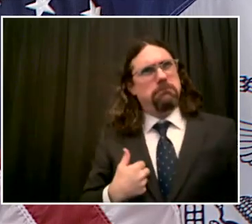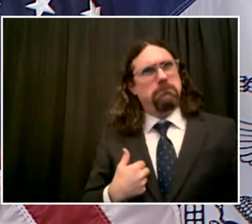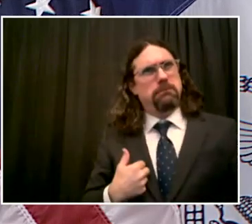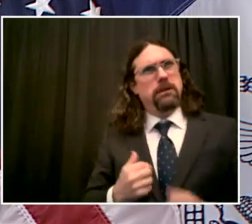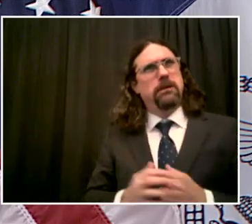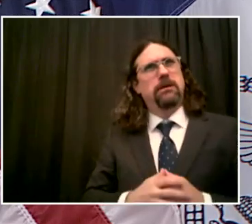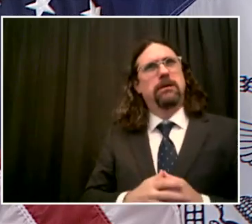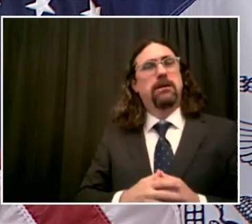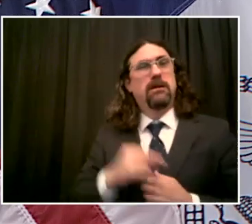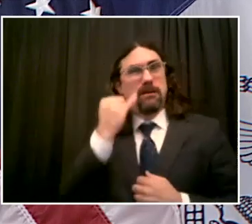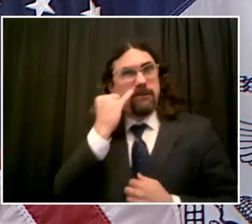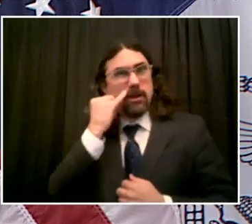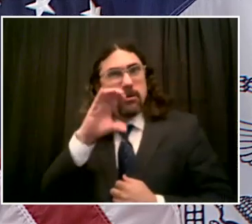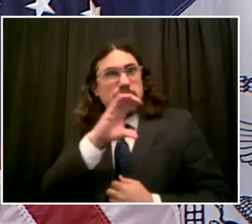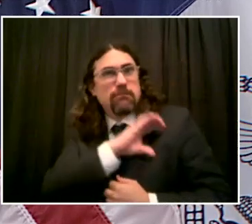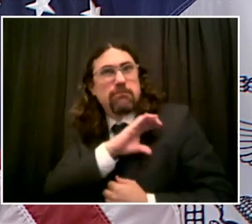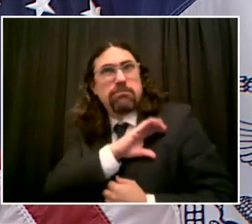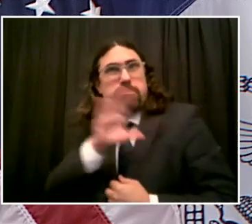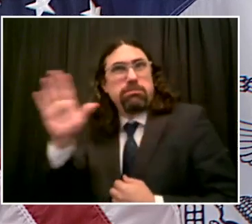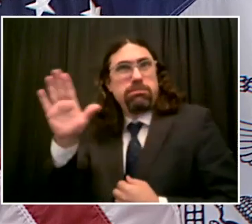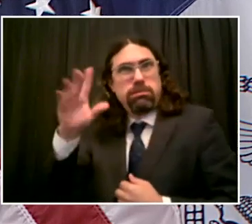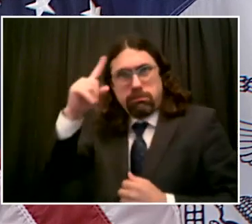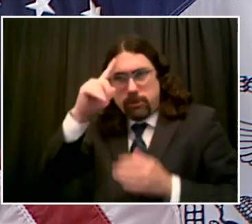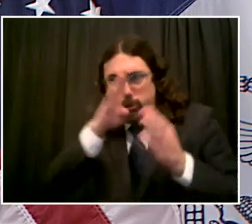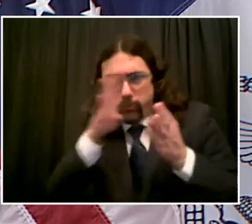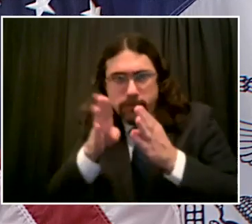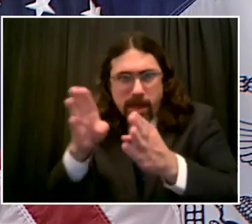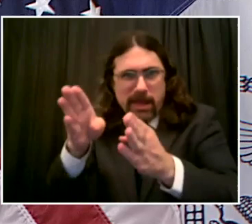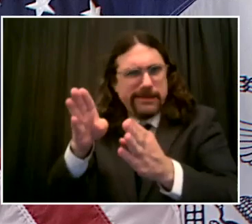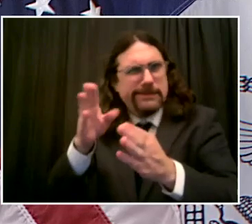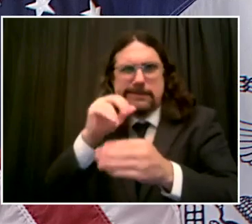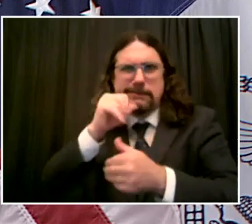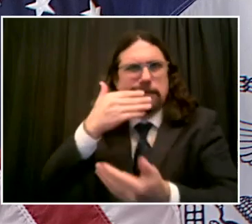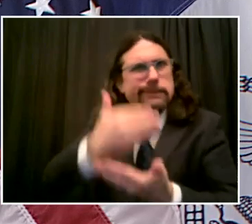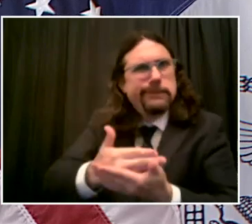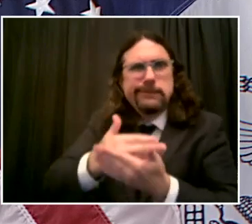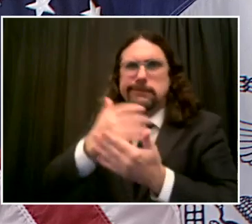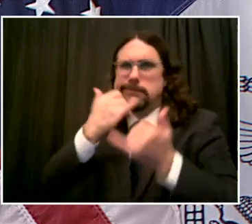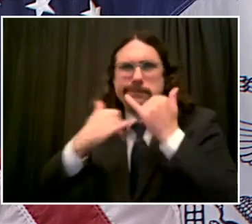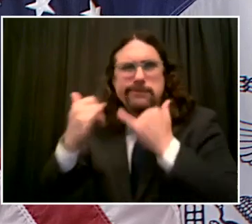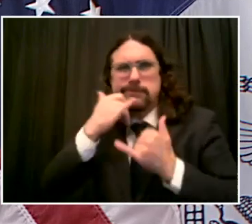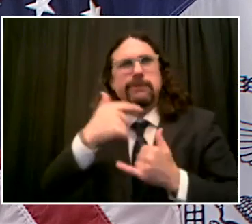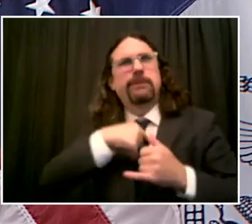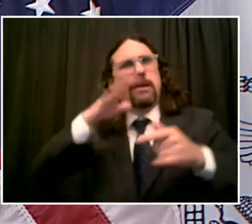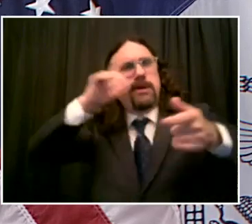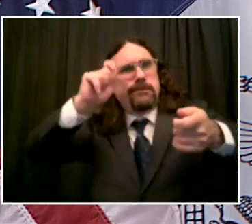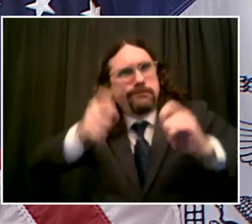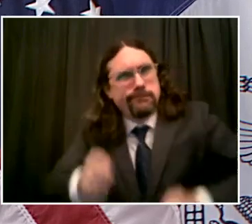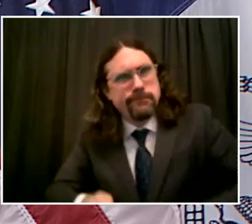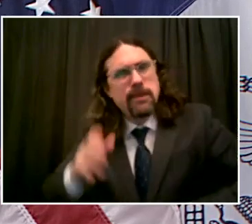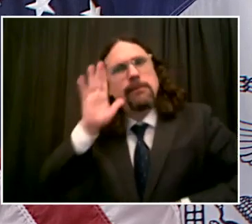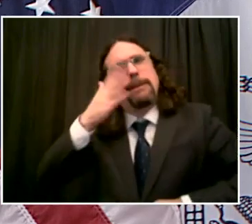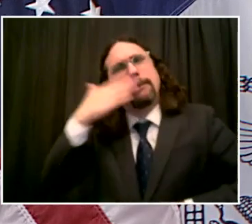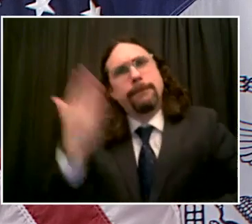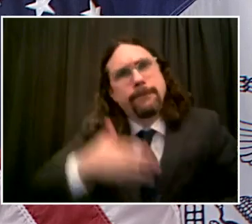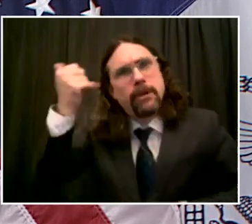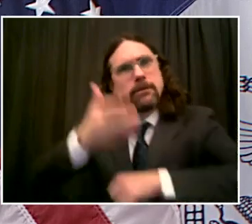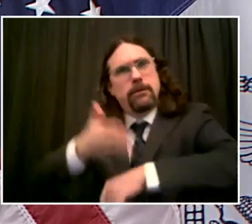COULD HAVE BEEN PRENEVTED WASN'T PREVENTED IN TIME FOR